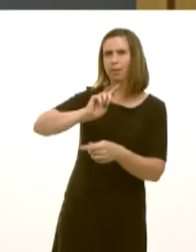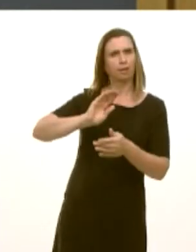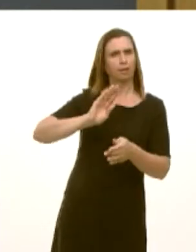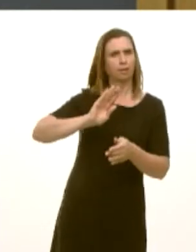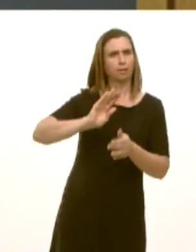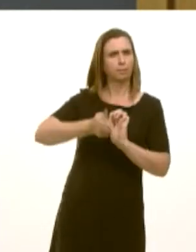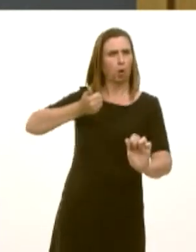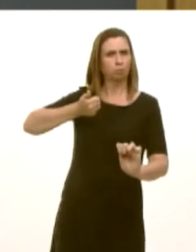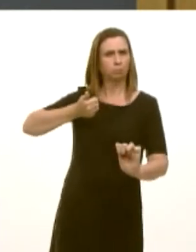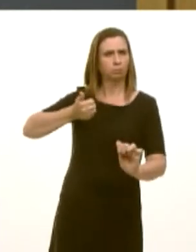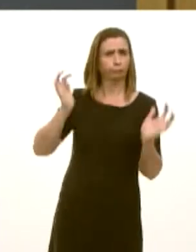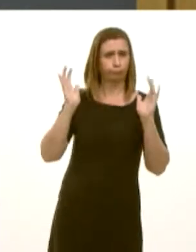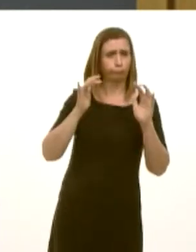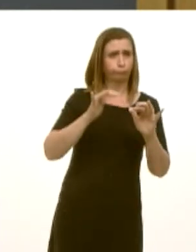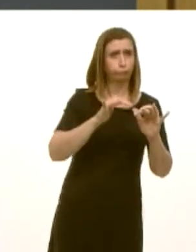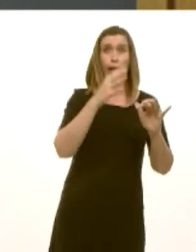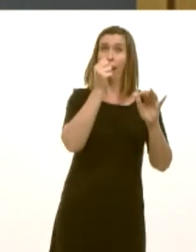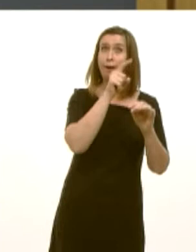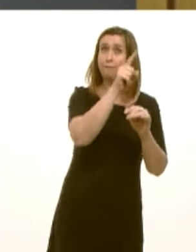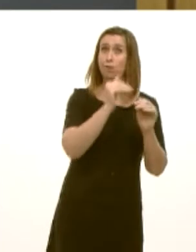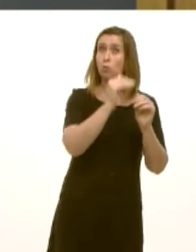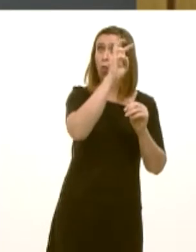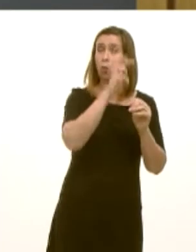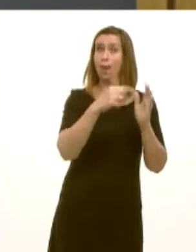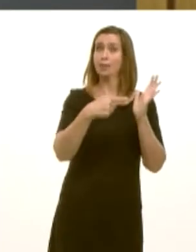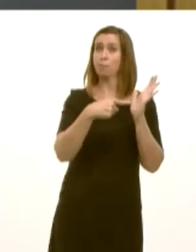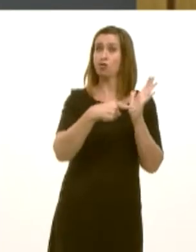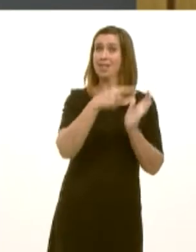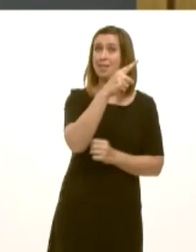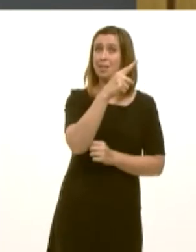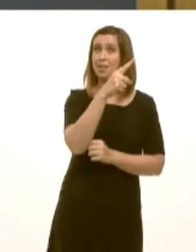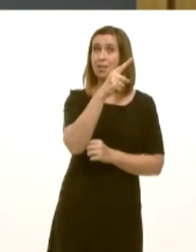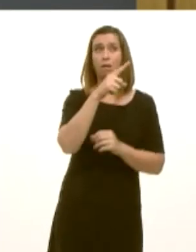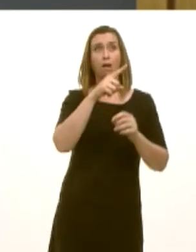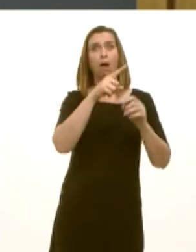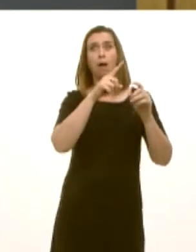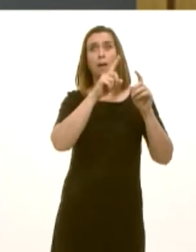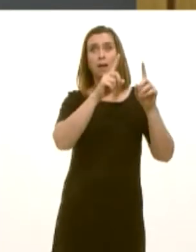Etape Eryri, whose numbers were dramatically reduced because of the velothon taking place the weekend before.